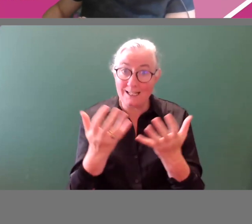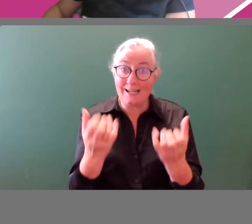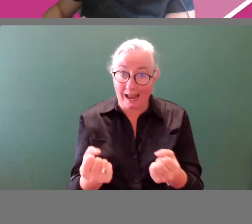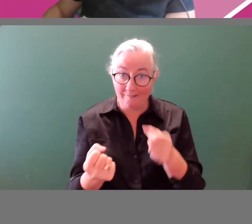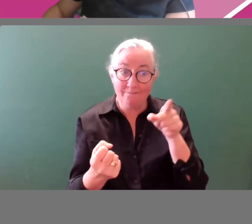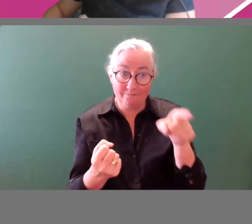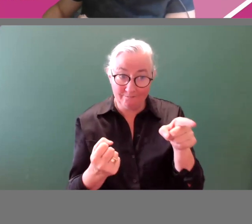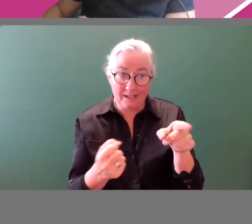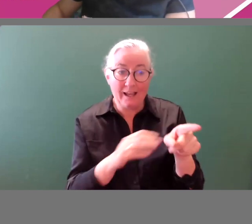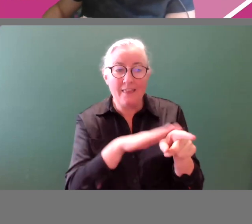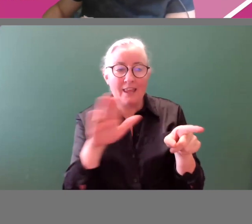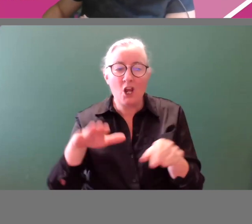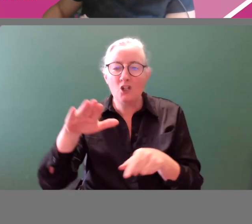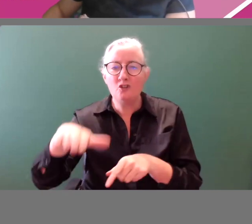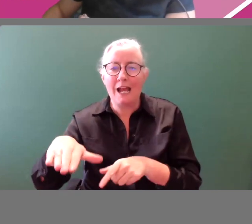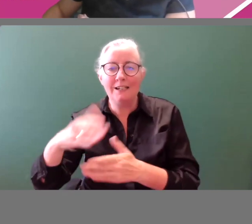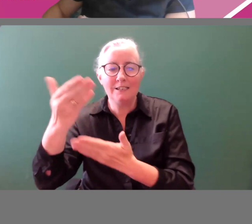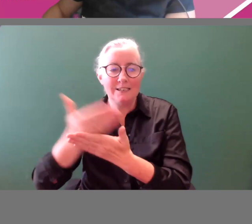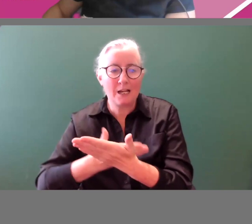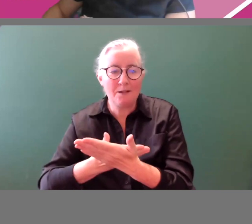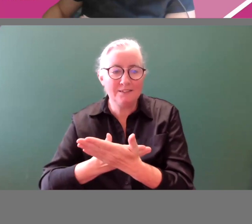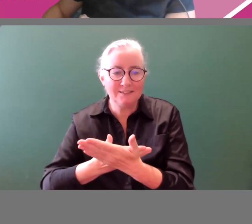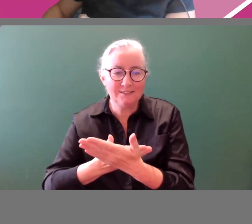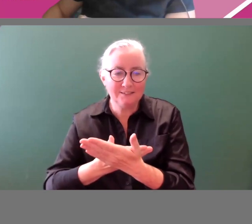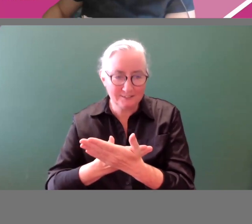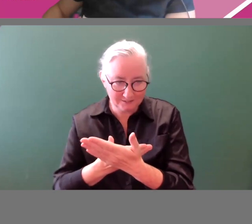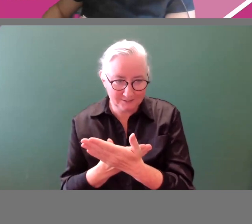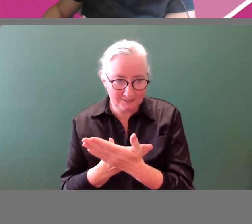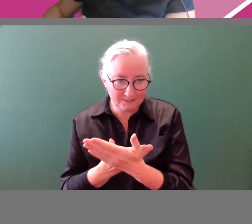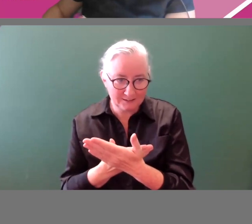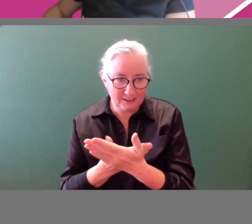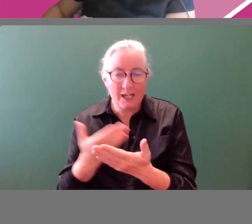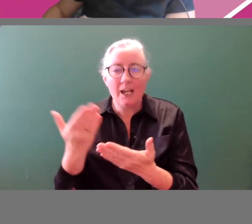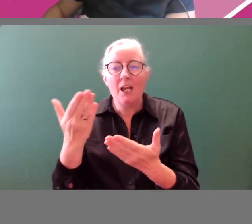a child document for Universal Design Guidelines forDementia Friendly dwellings for People with